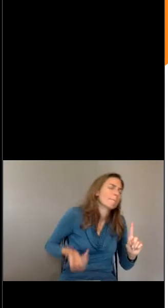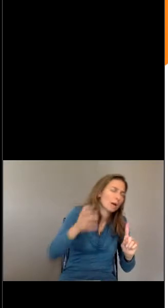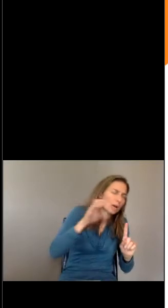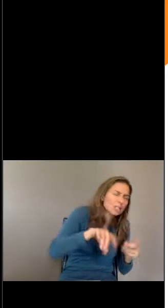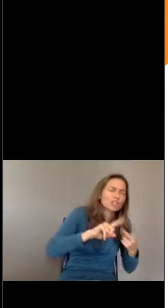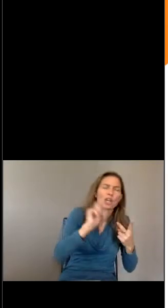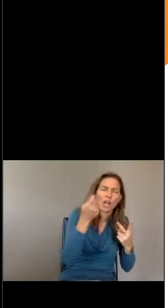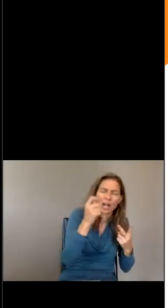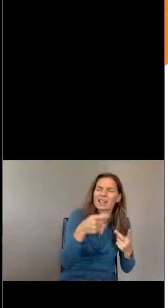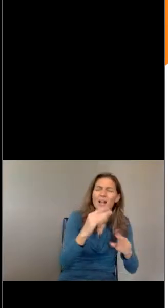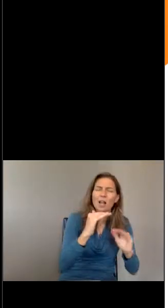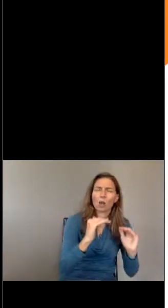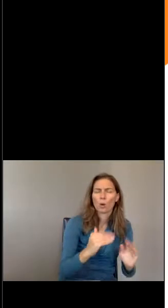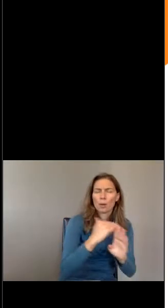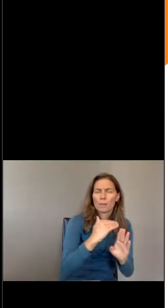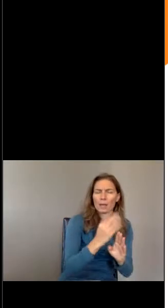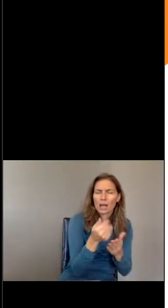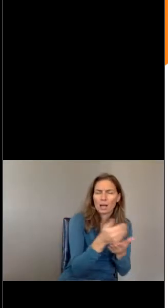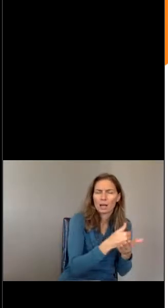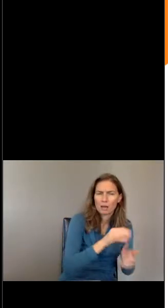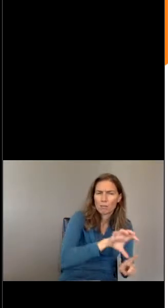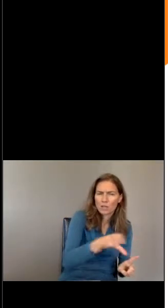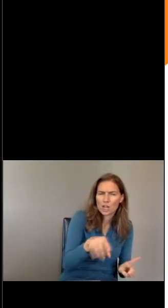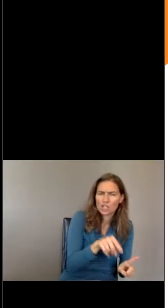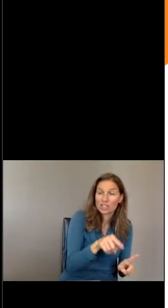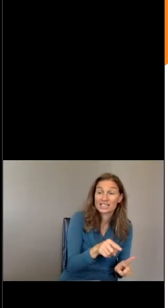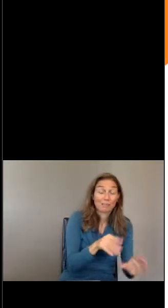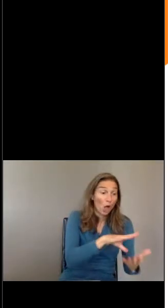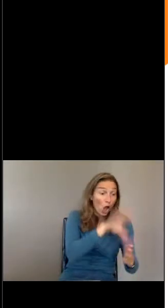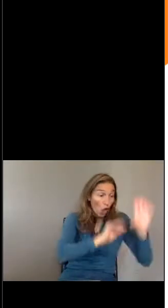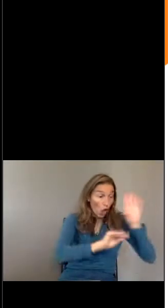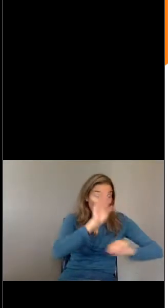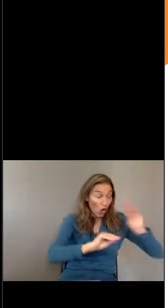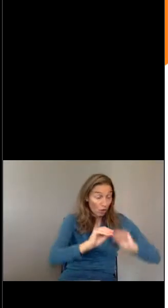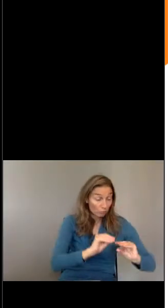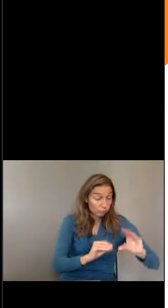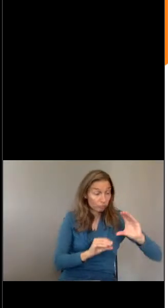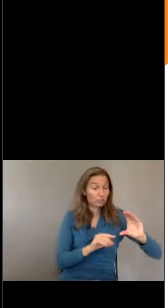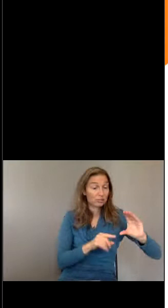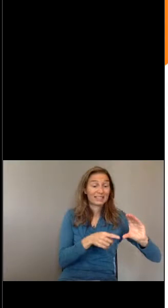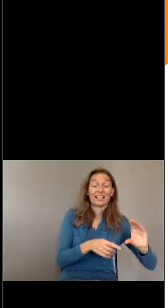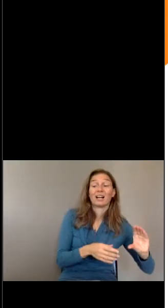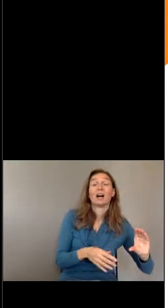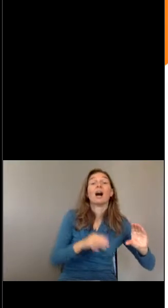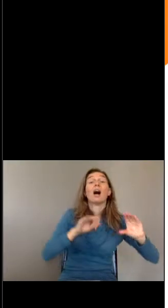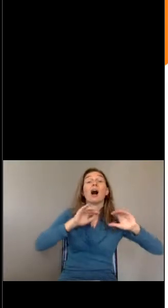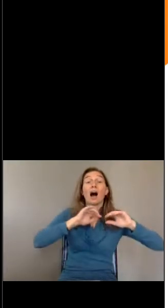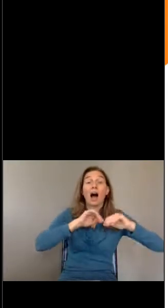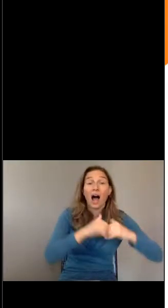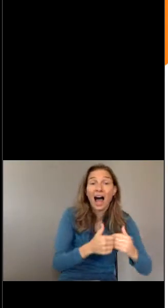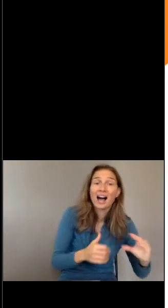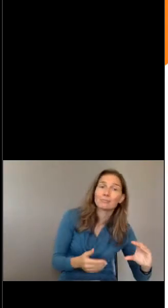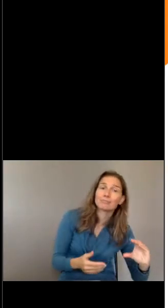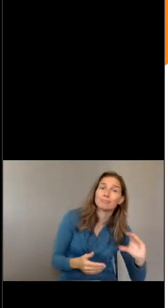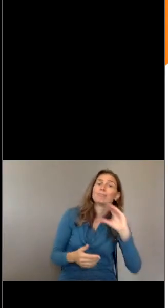to make sure how these learnings can be incorporated in their social protection programmes.